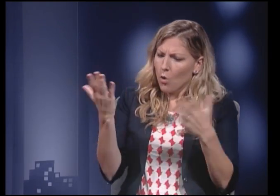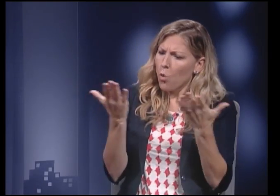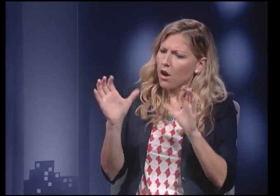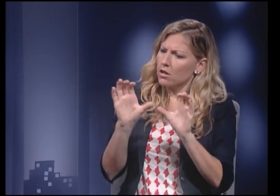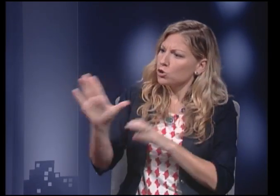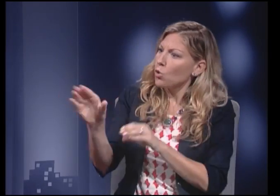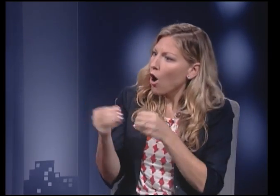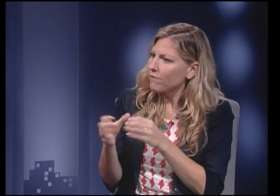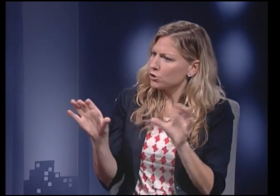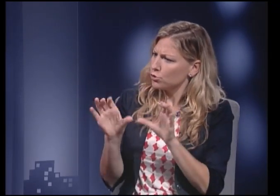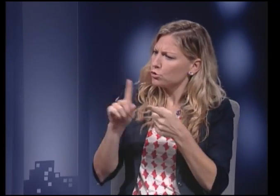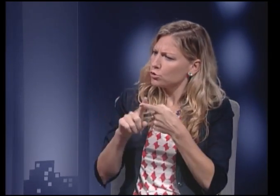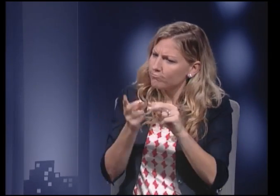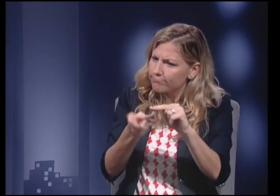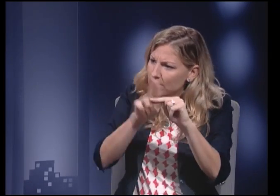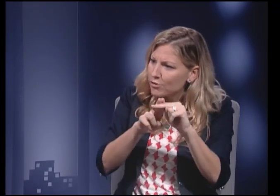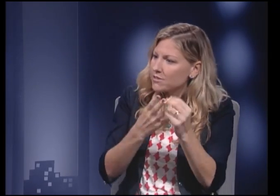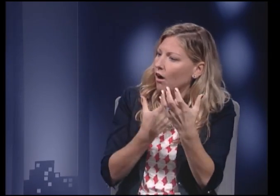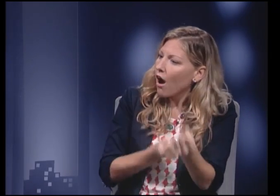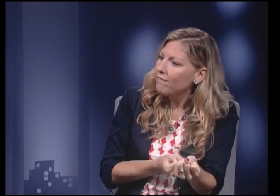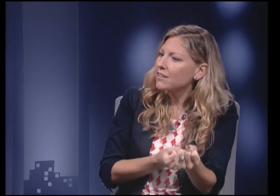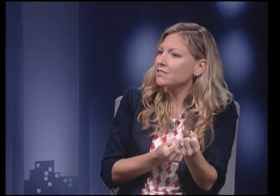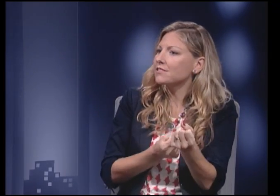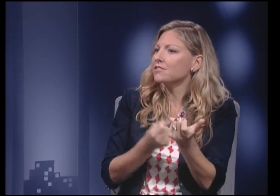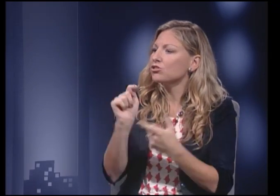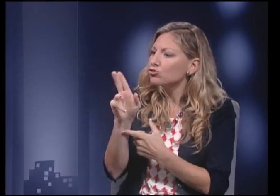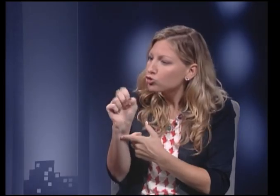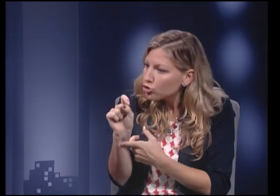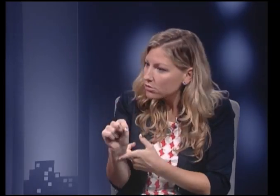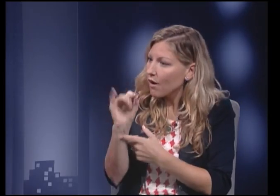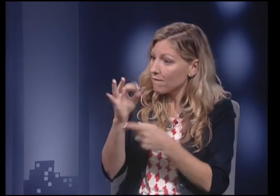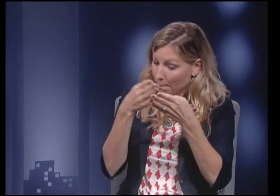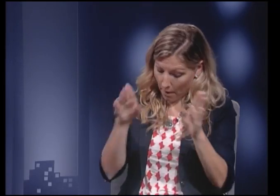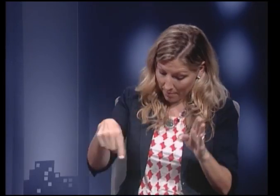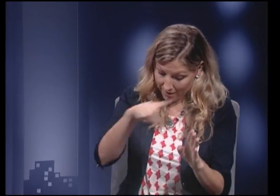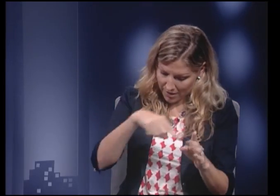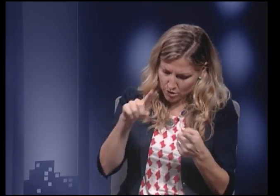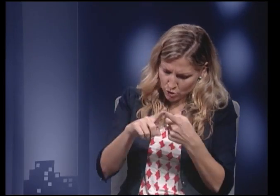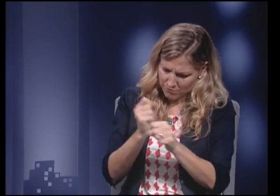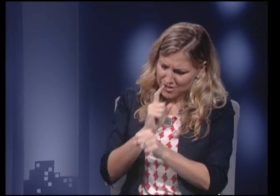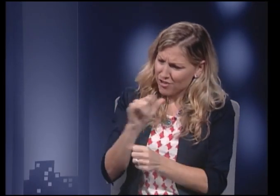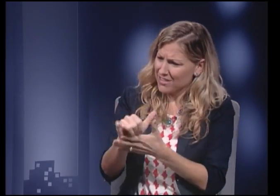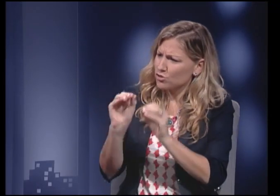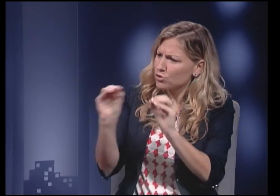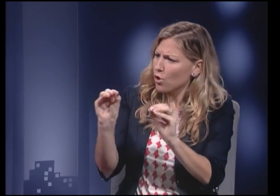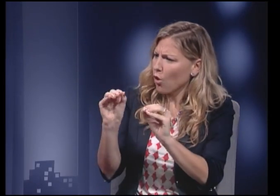However, what does your office do to increase the confidence, trust of the general public to make sure